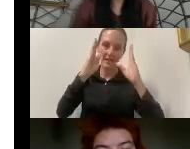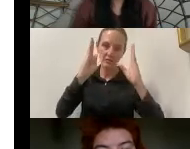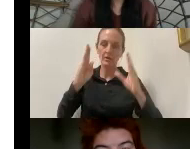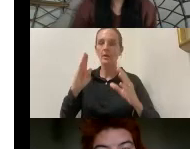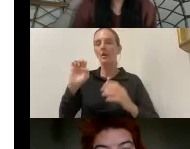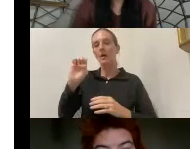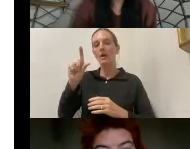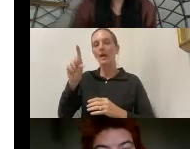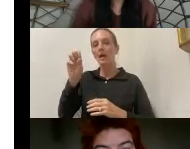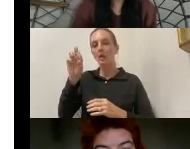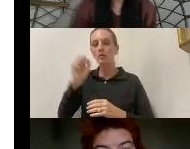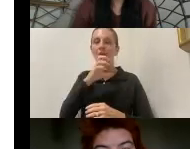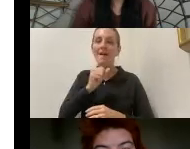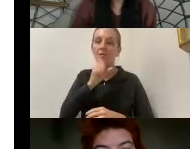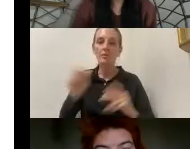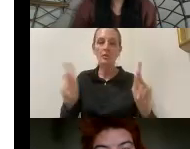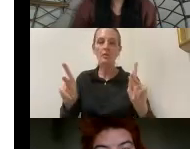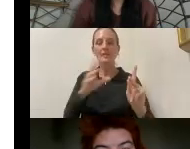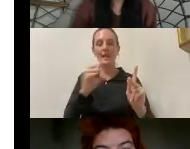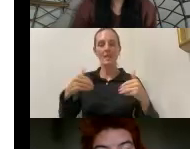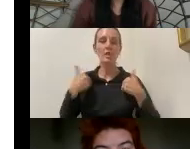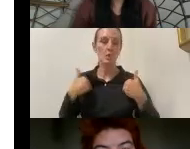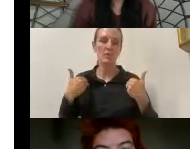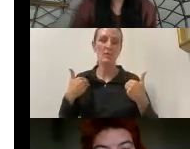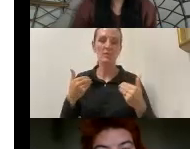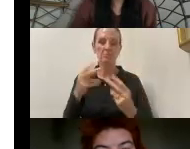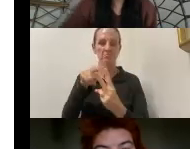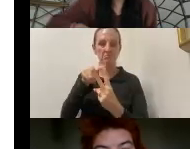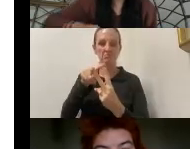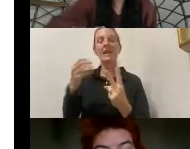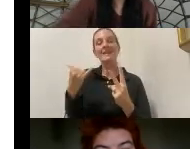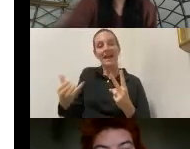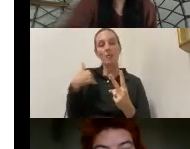So now we have an addition on to our Elders complex, we have a youth center, and our immersion